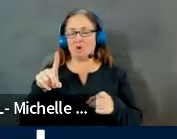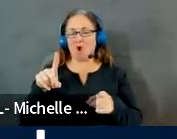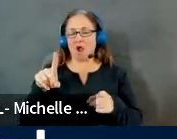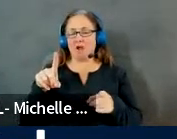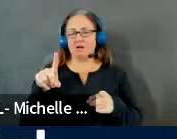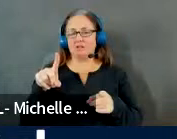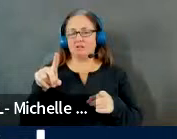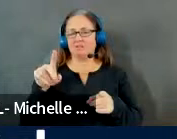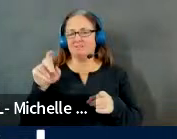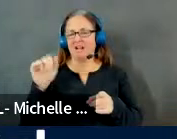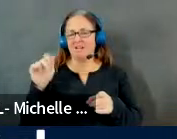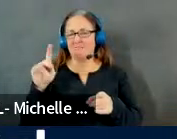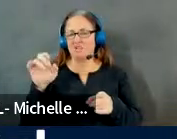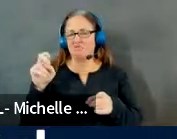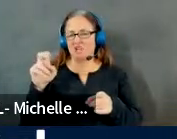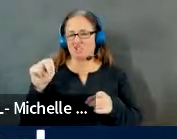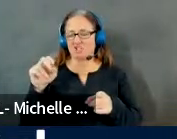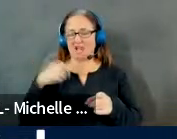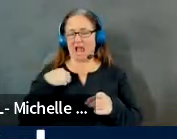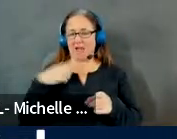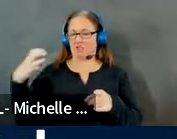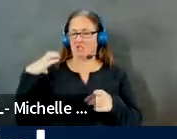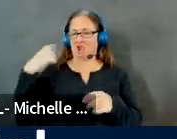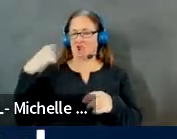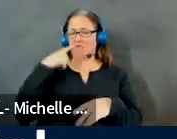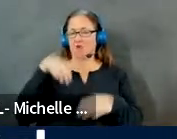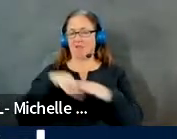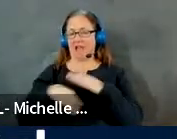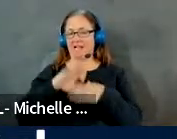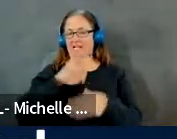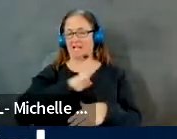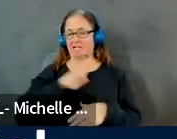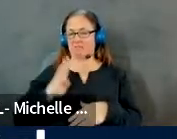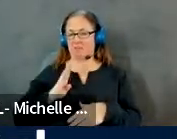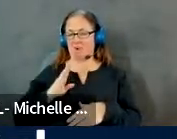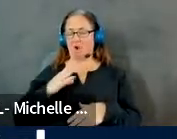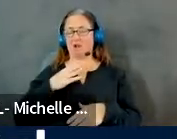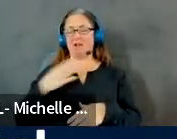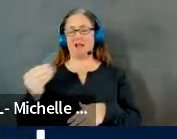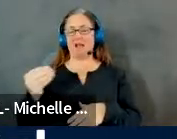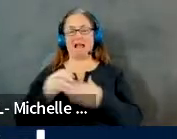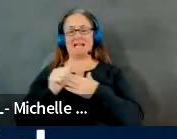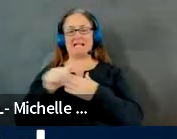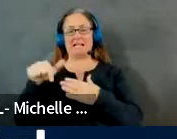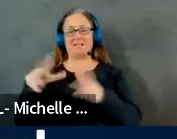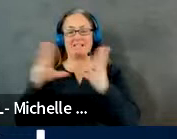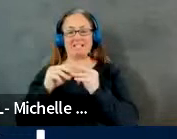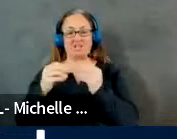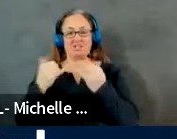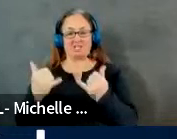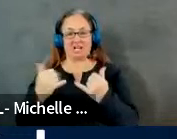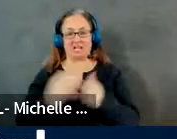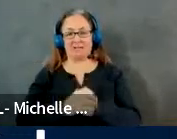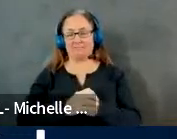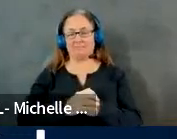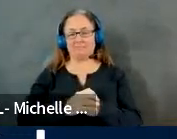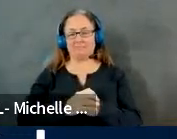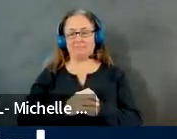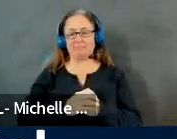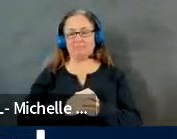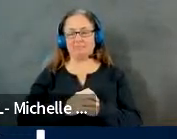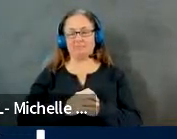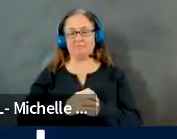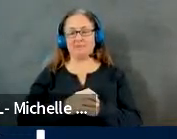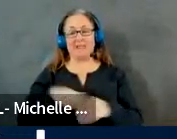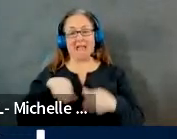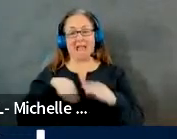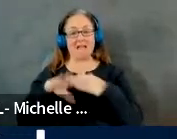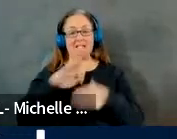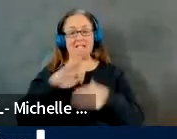I'm chair of the Access Board and will lead this session today. The Access Board's mission is to